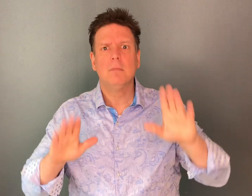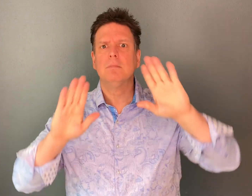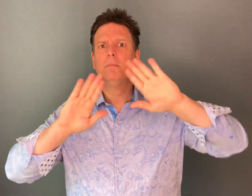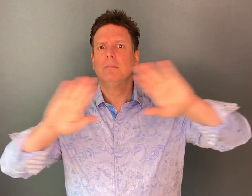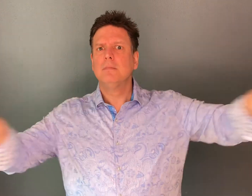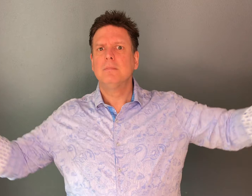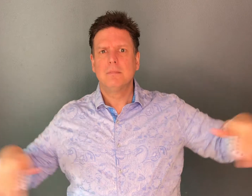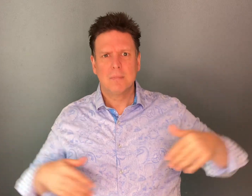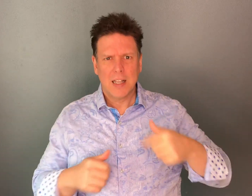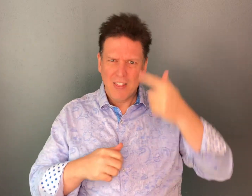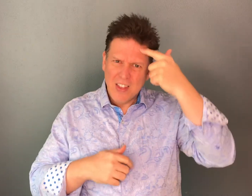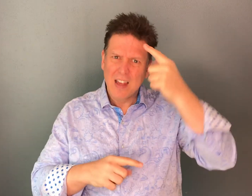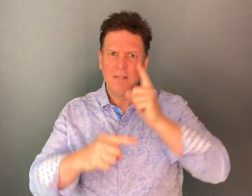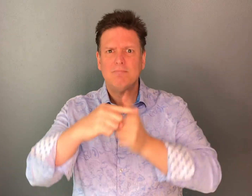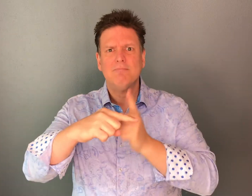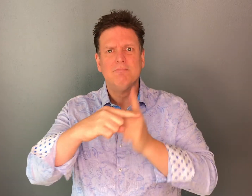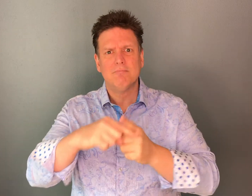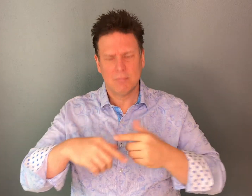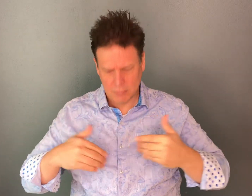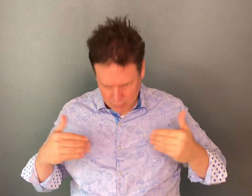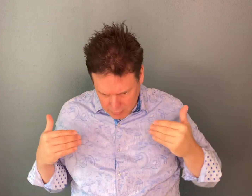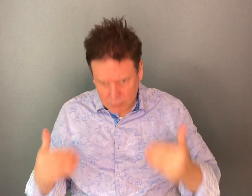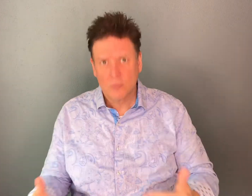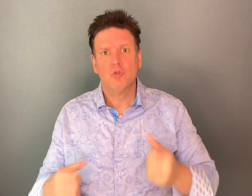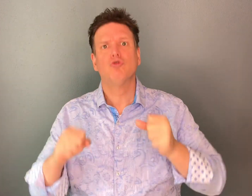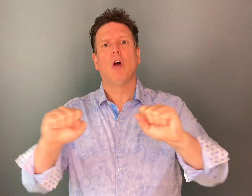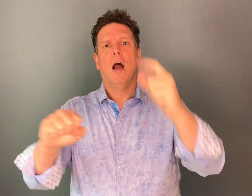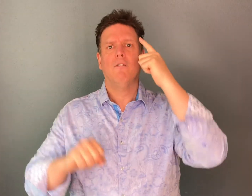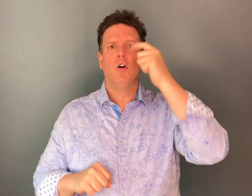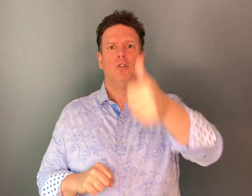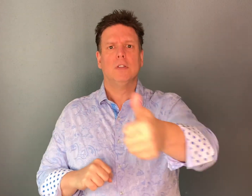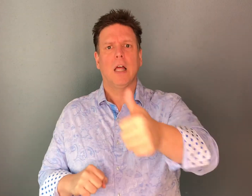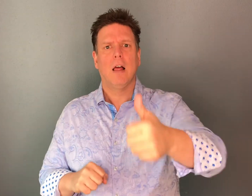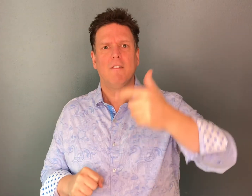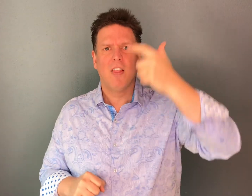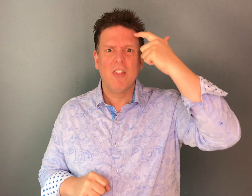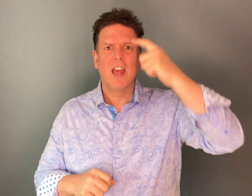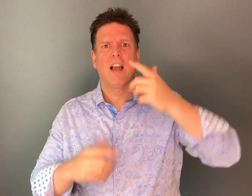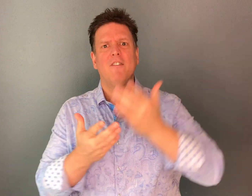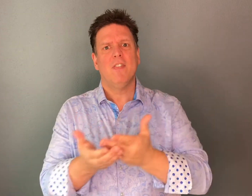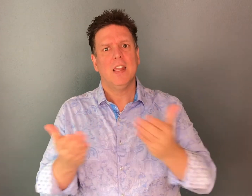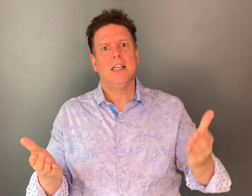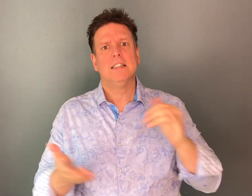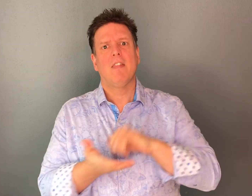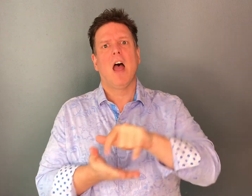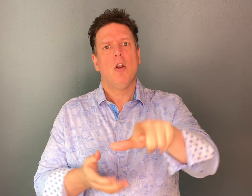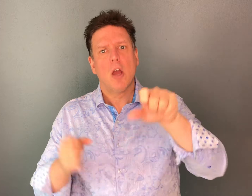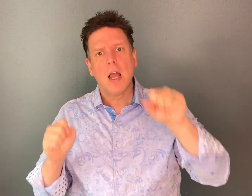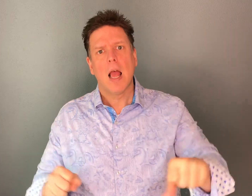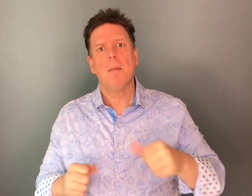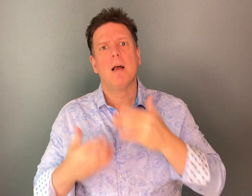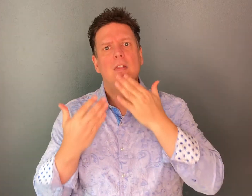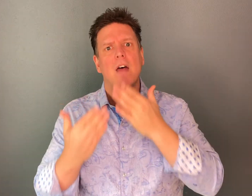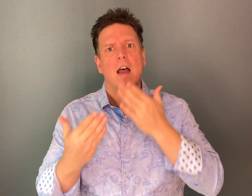crazy, but ignore that. Try it for yourself. Think of all the things you can